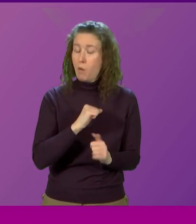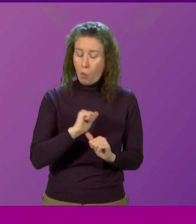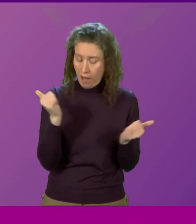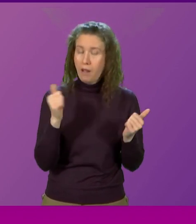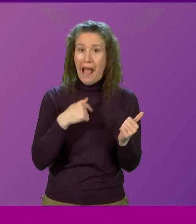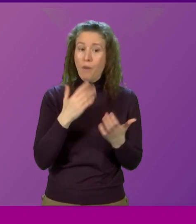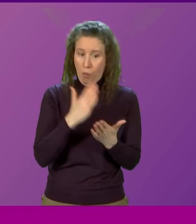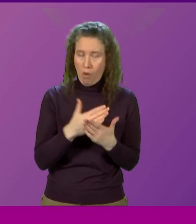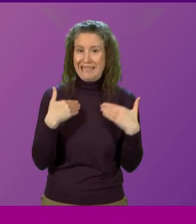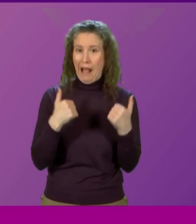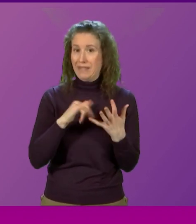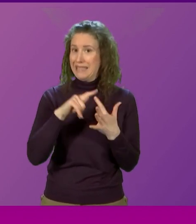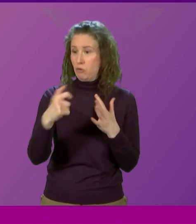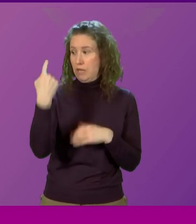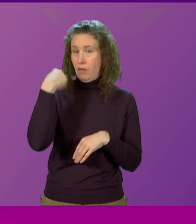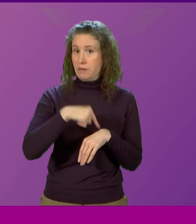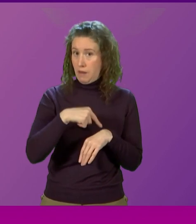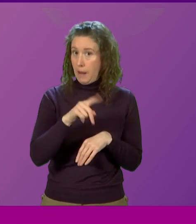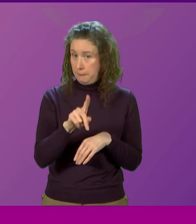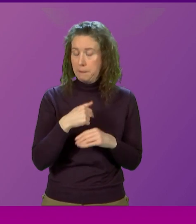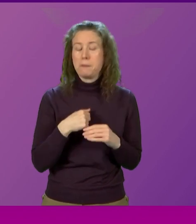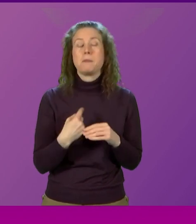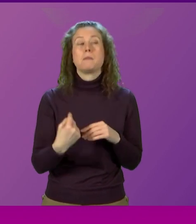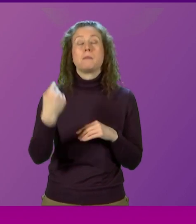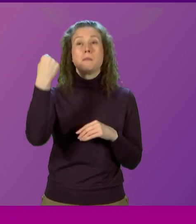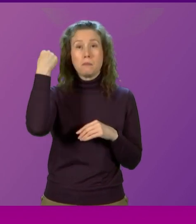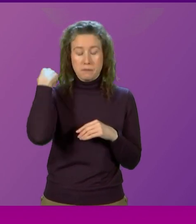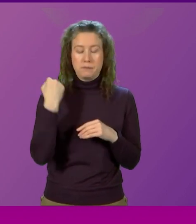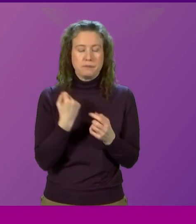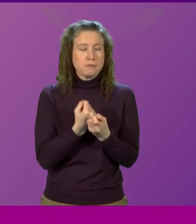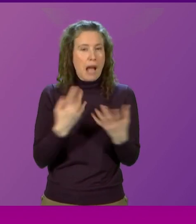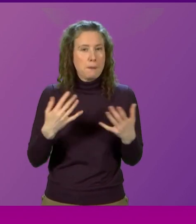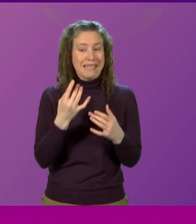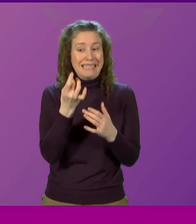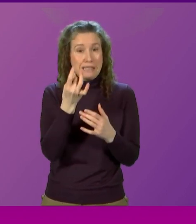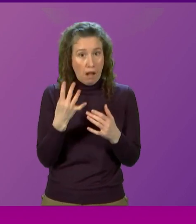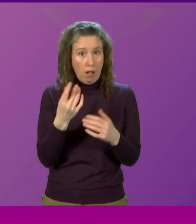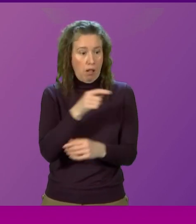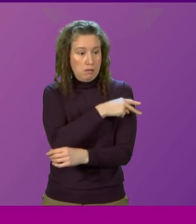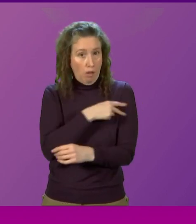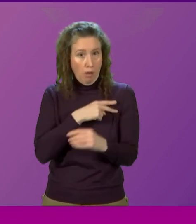because I was health secretary at the time—the instance of single crewing at that time was